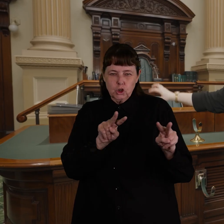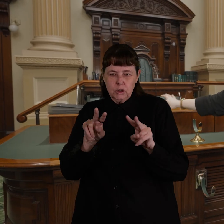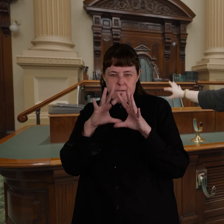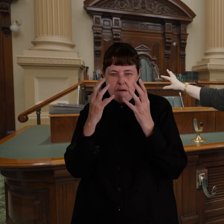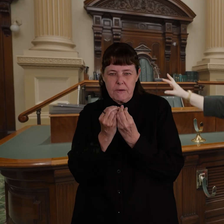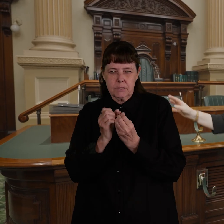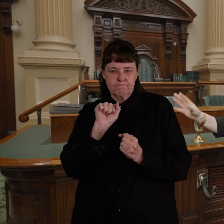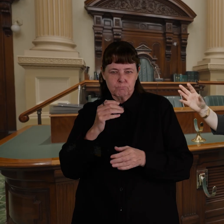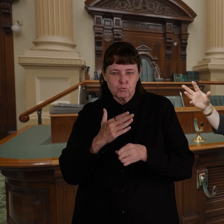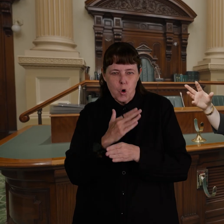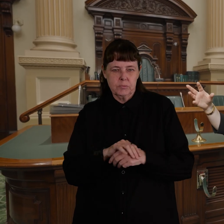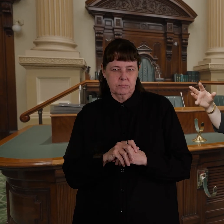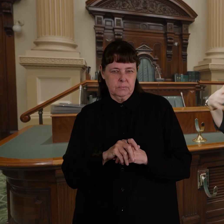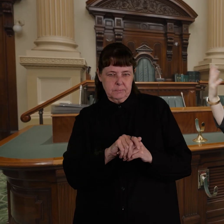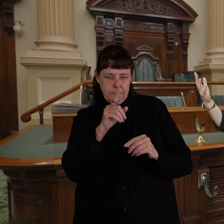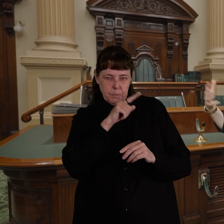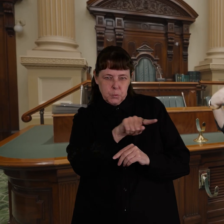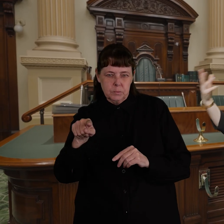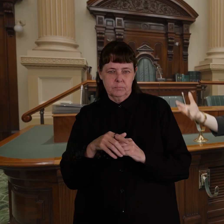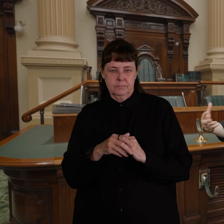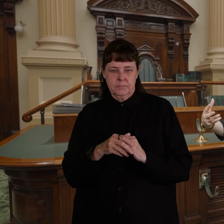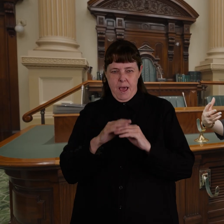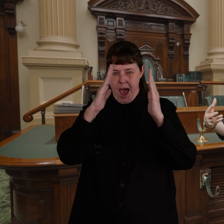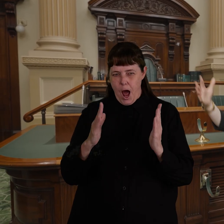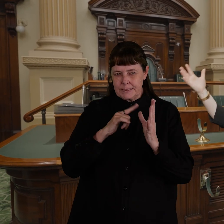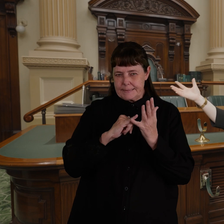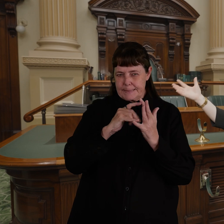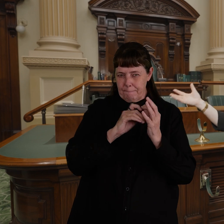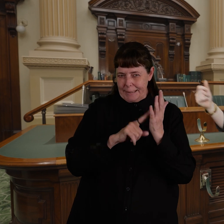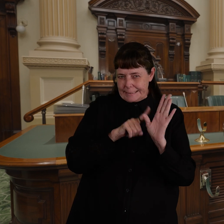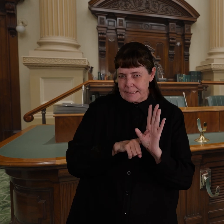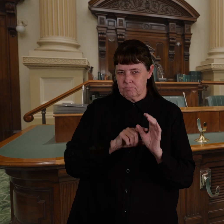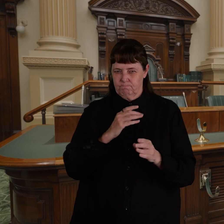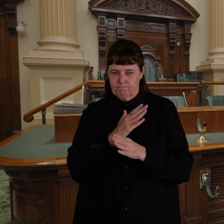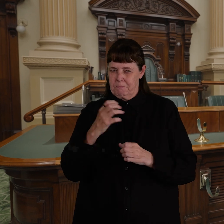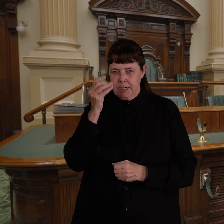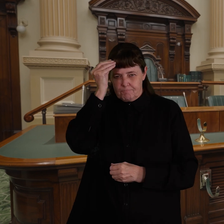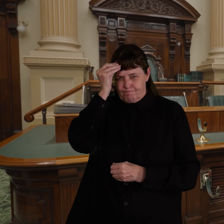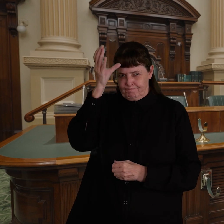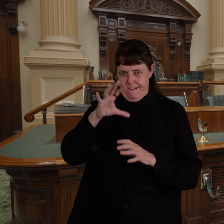this side here is responsible for overseeing the day to day work of the House of Assembly,